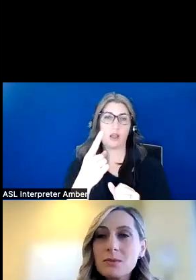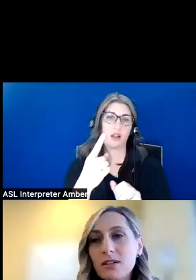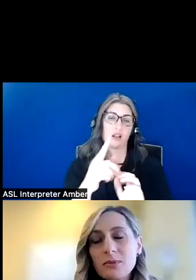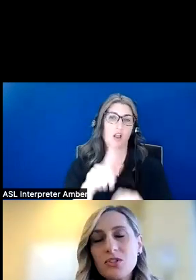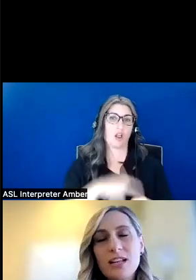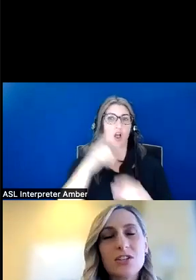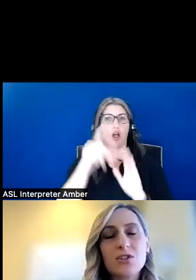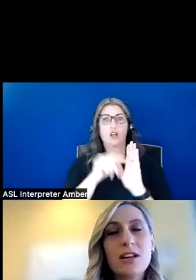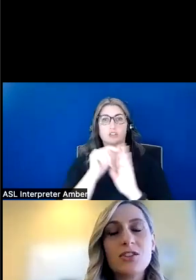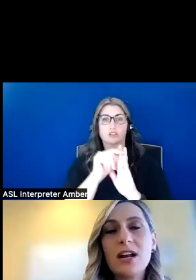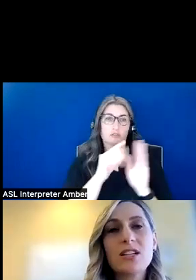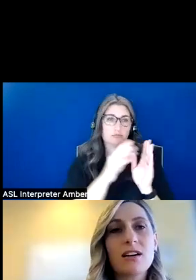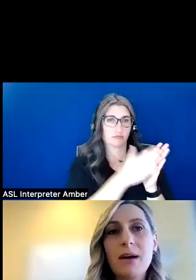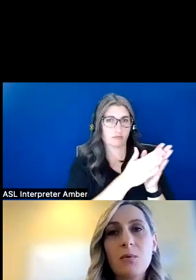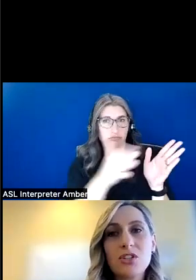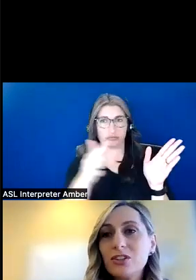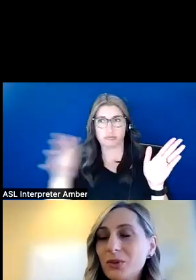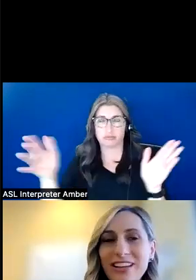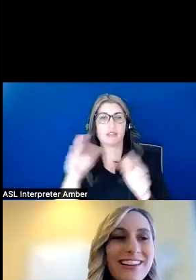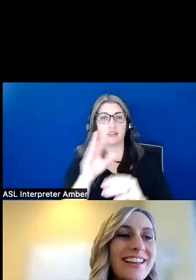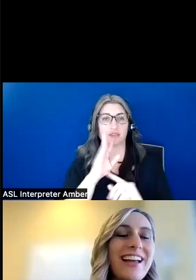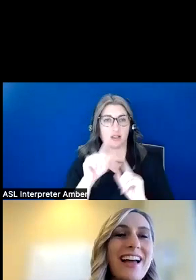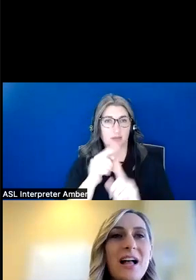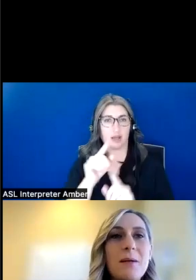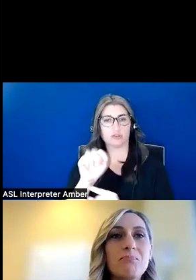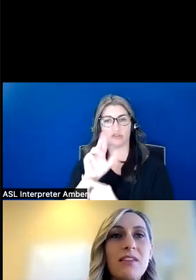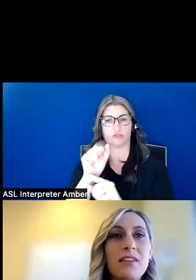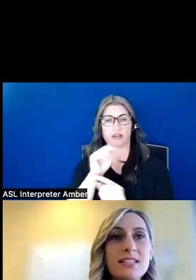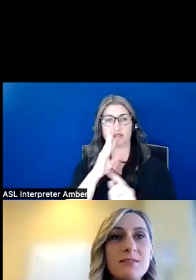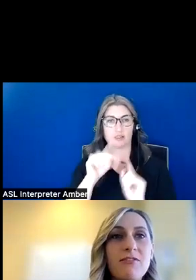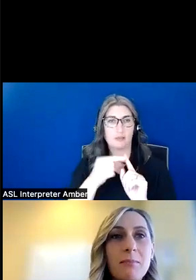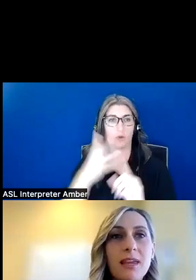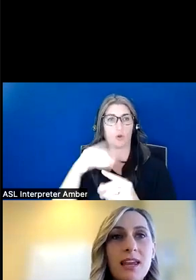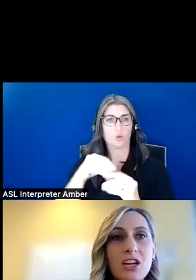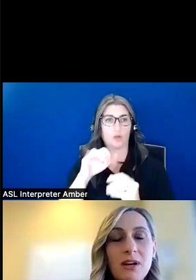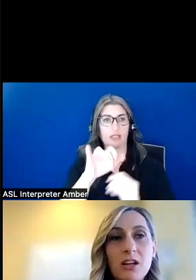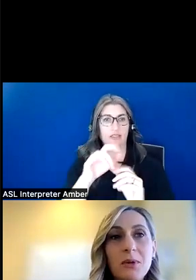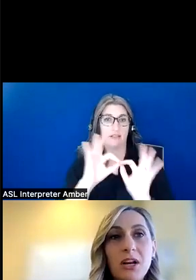multiple strands that Tran talked about, which included this family engagement and community